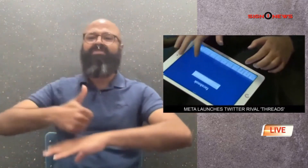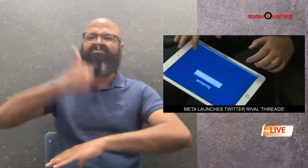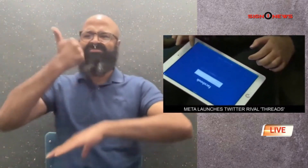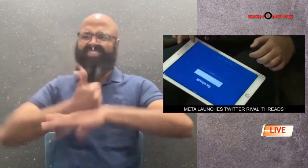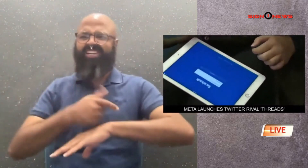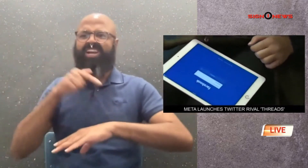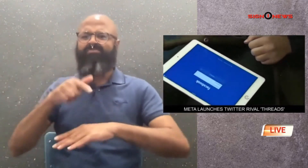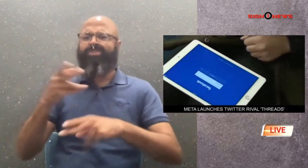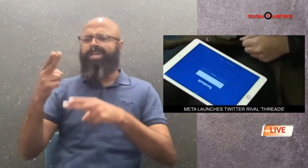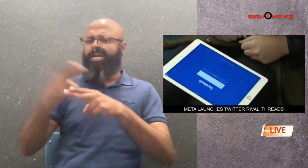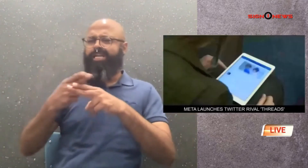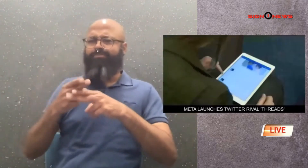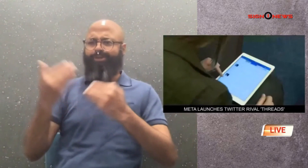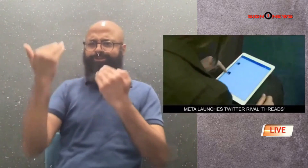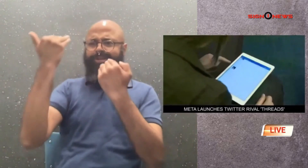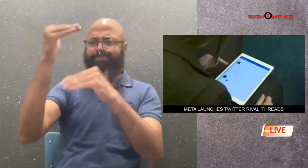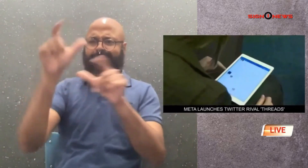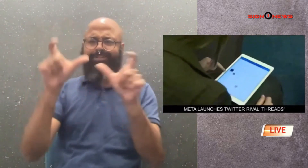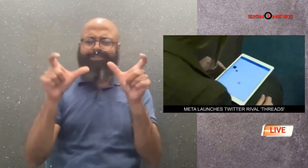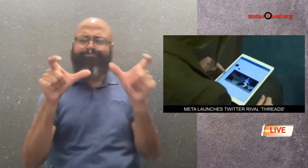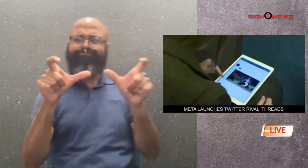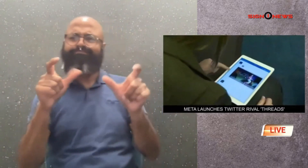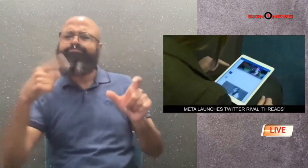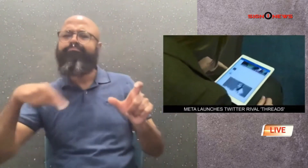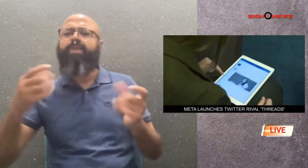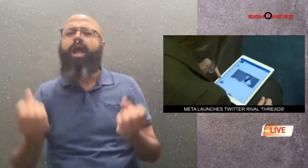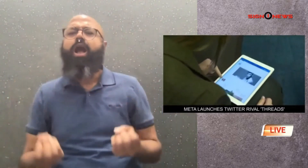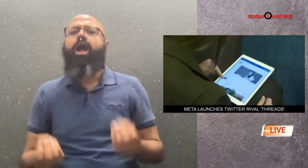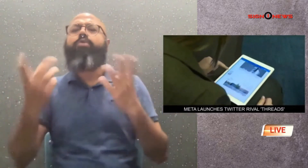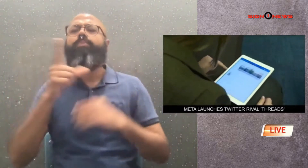limits on how many tweets users are able to read per day.